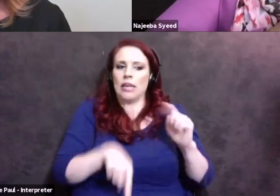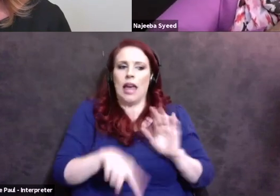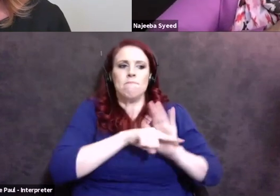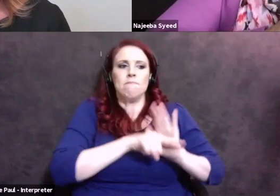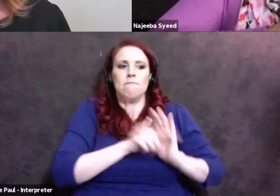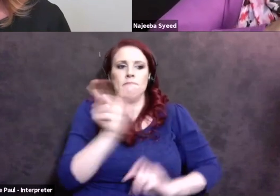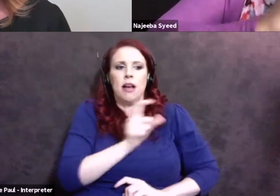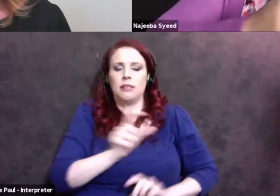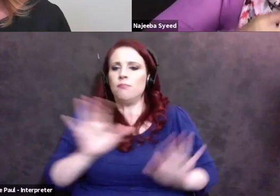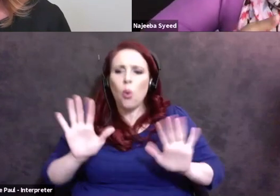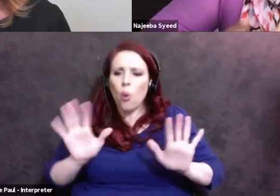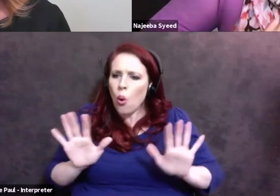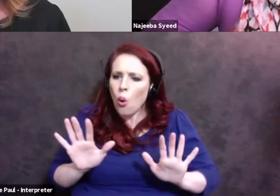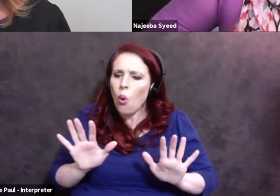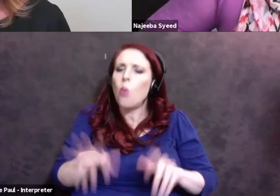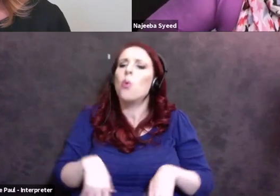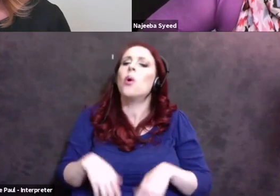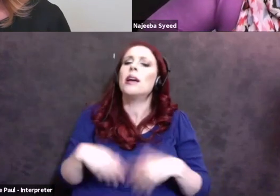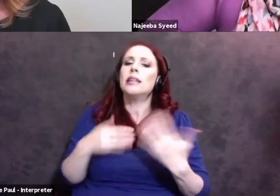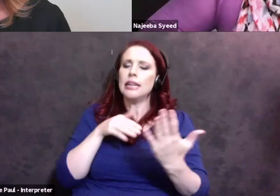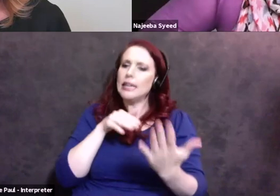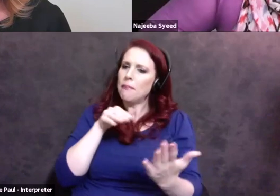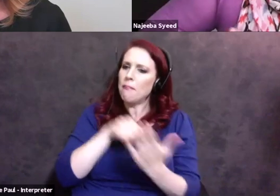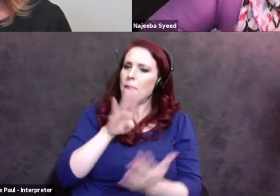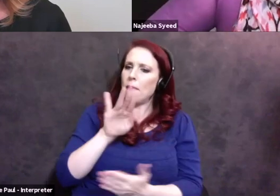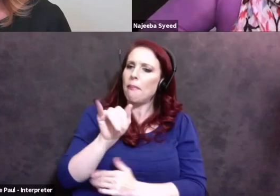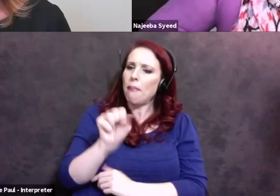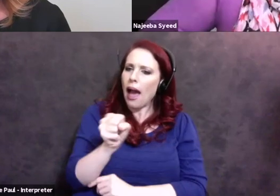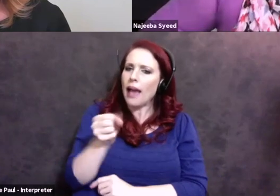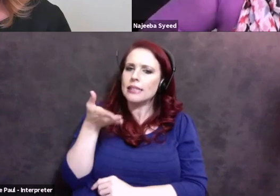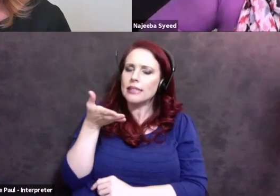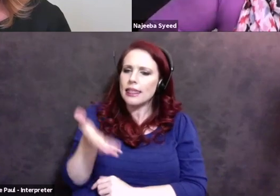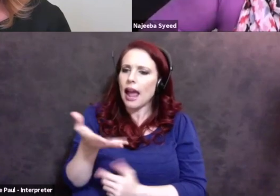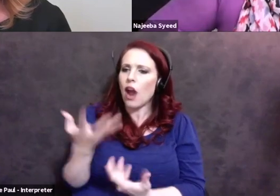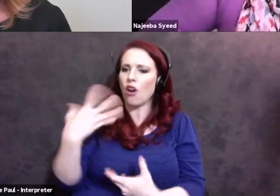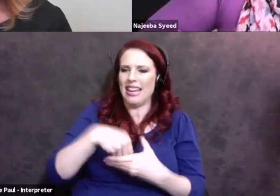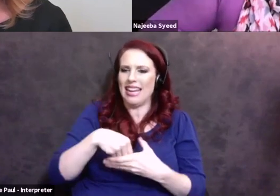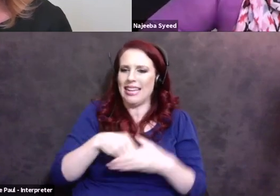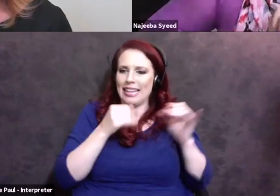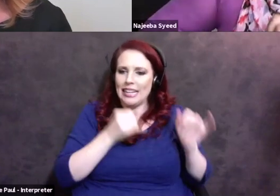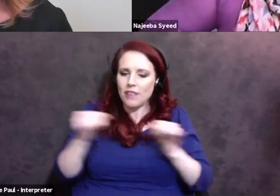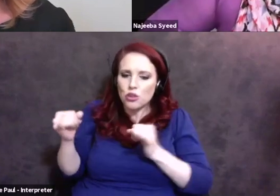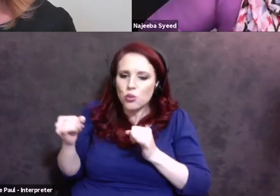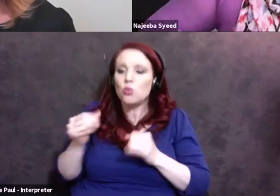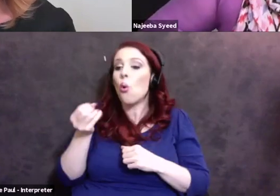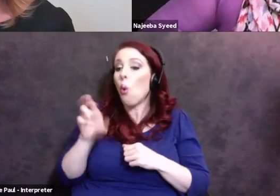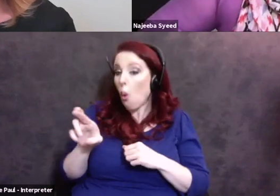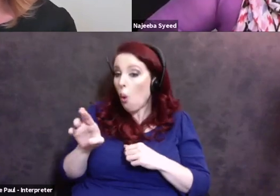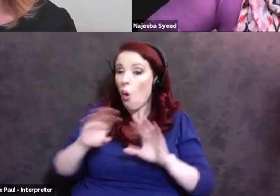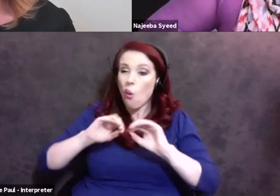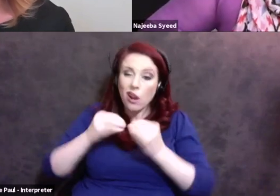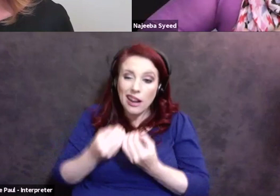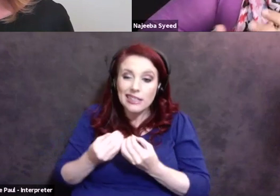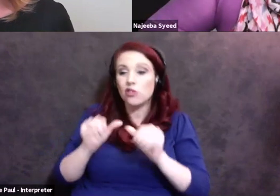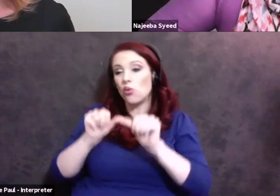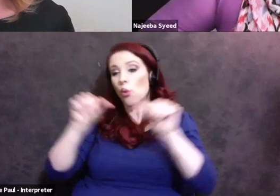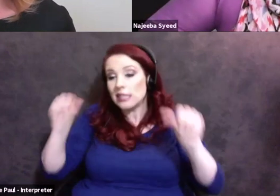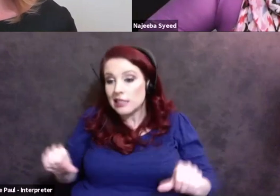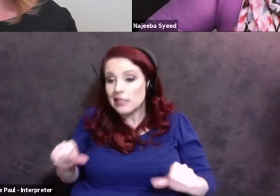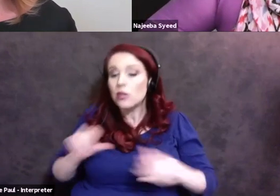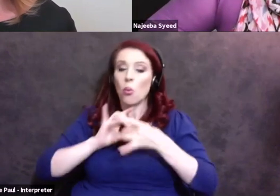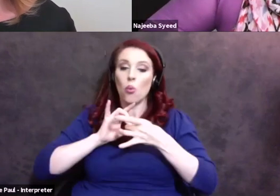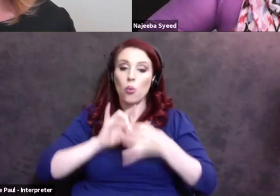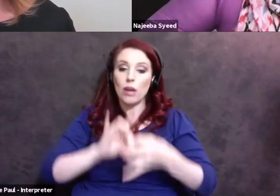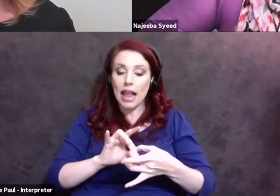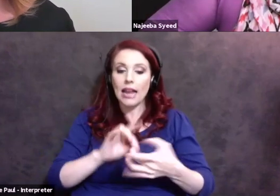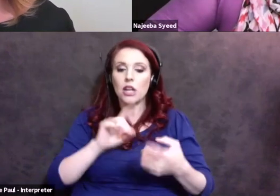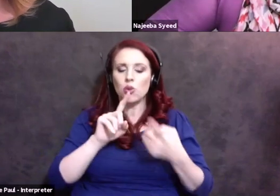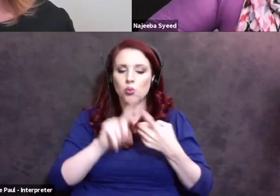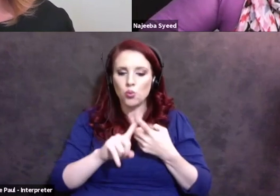It is actually the bias that exists within individuals or institutions or systems related